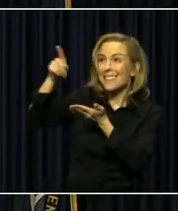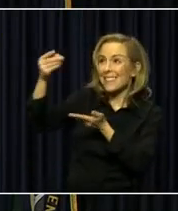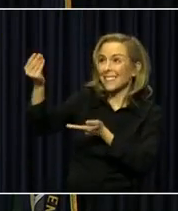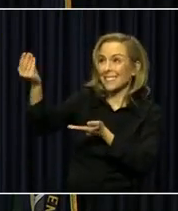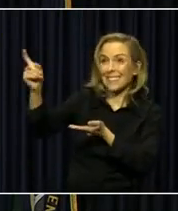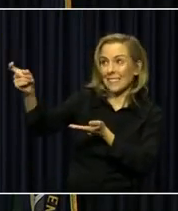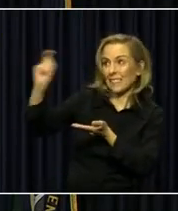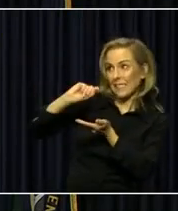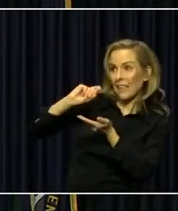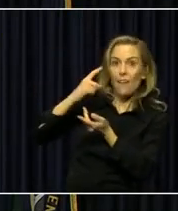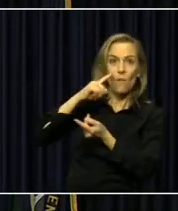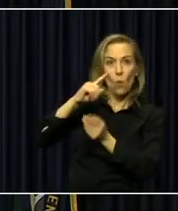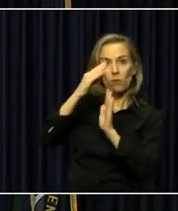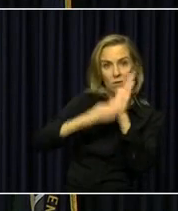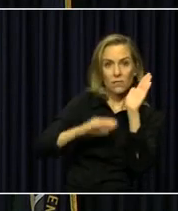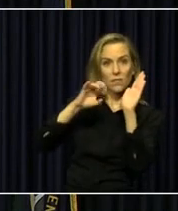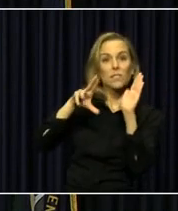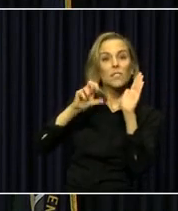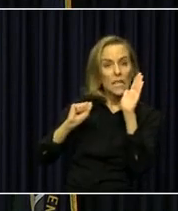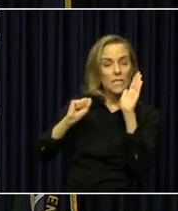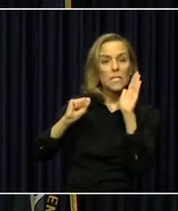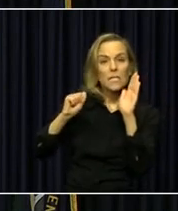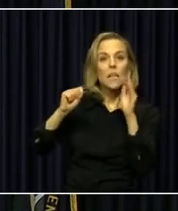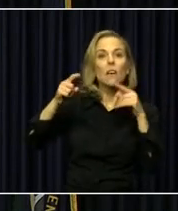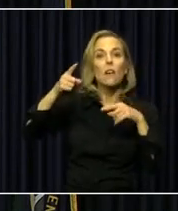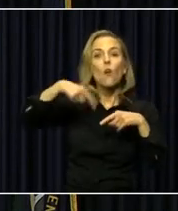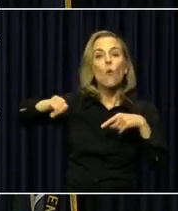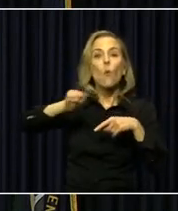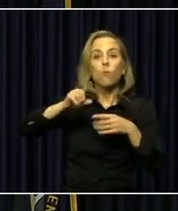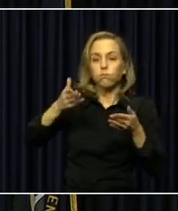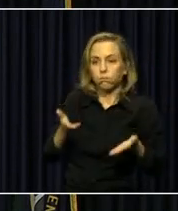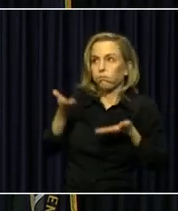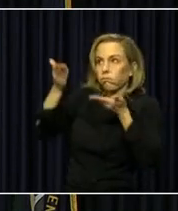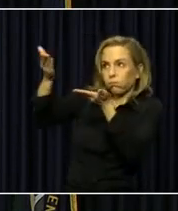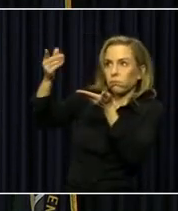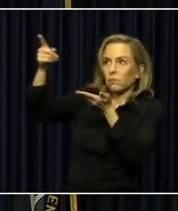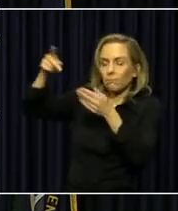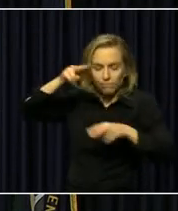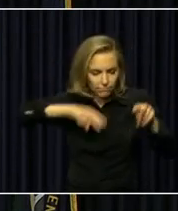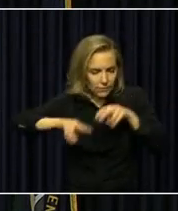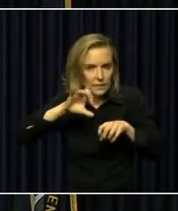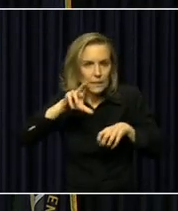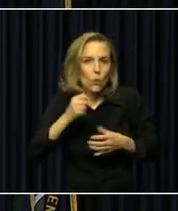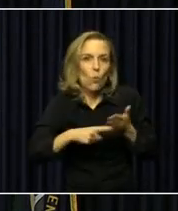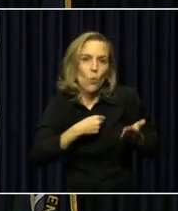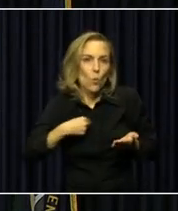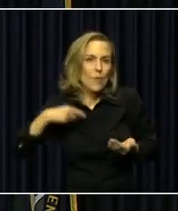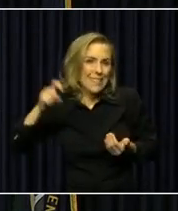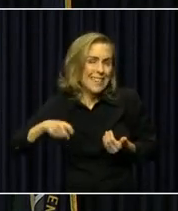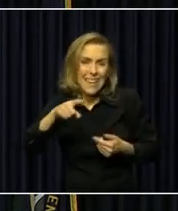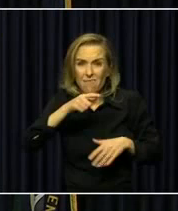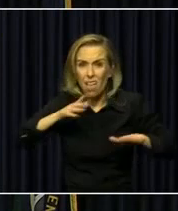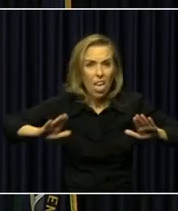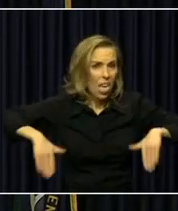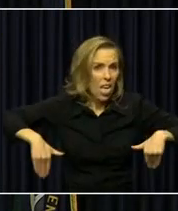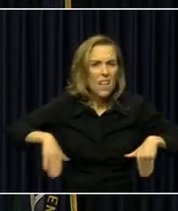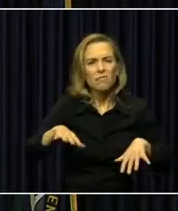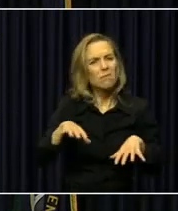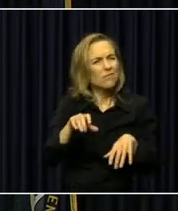THAT'S THE ONLY WAY WE CAN IDENTIFY AND EVENTUALLY GET TO A CONTRACT TRACING POINT TO TRY TO GET AT LEAST TO OUR NEW NORMAL.